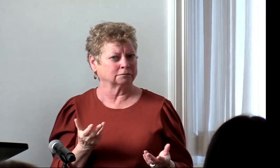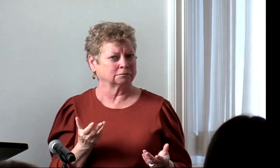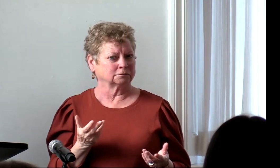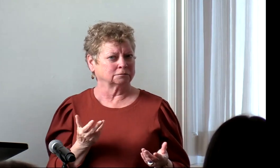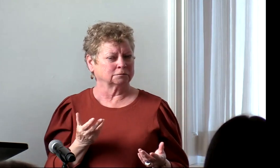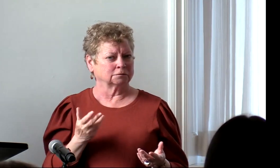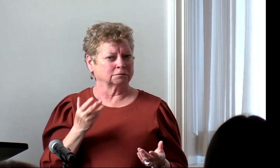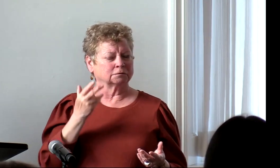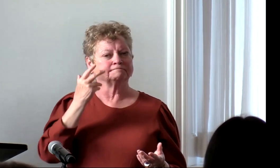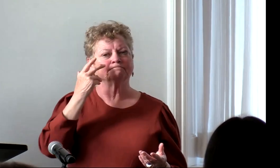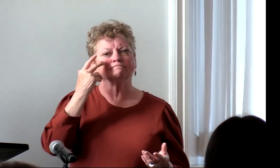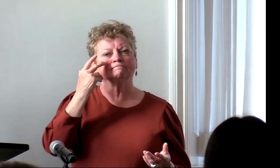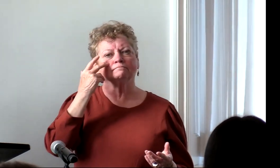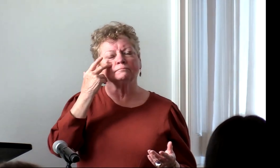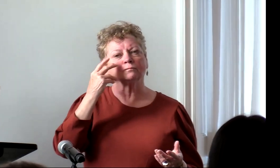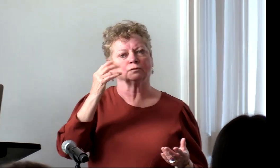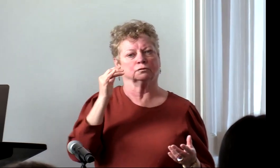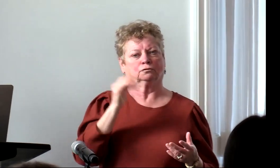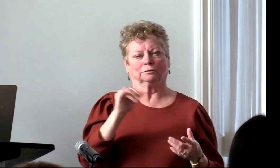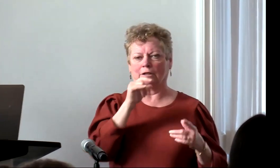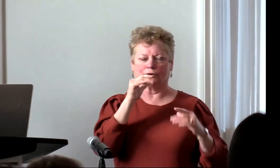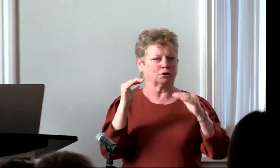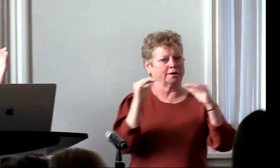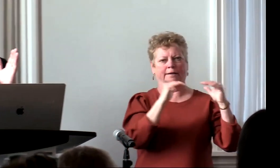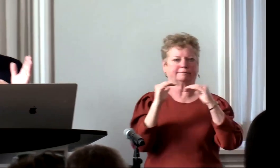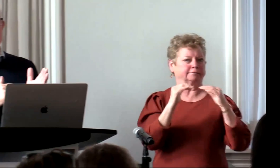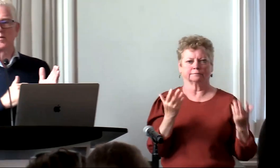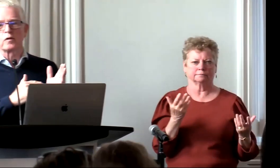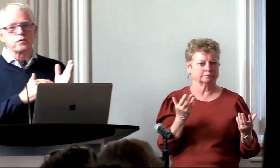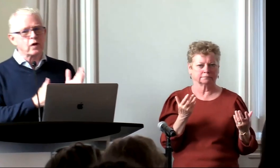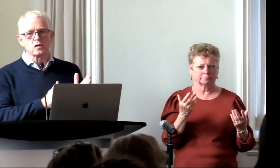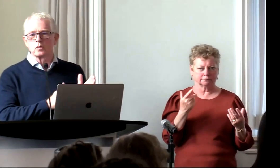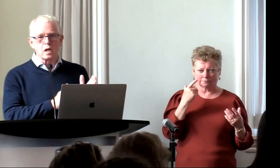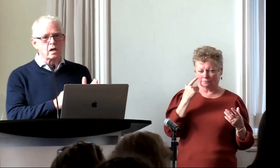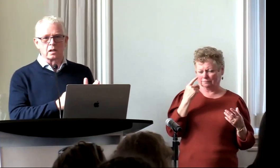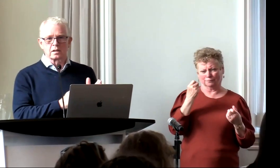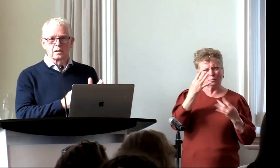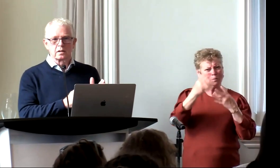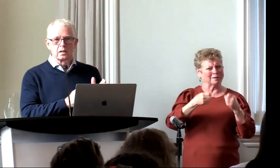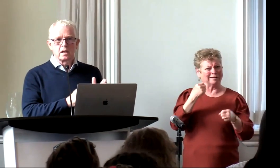It looks like an uneven playing field. It has existed for far too long.